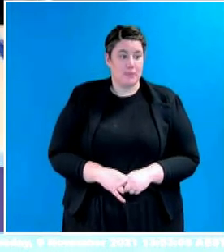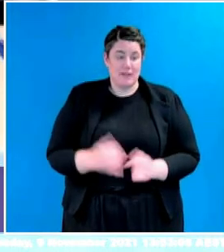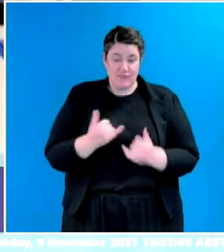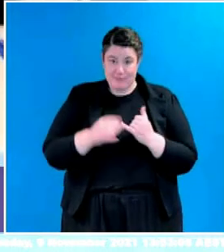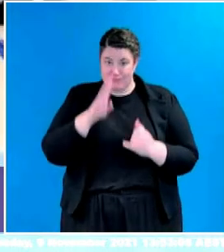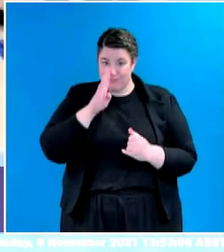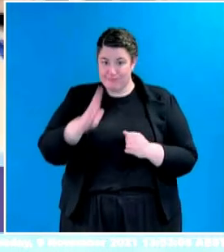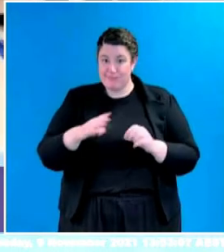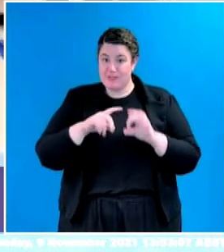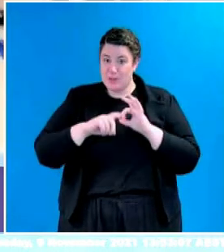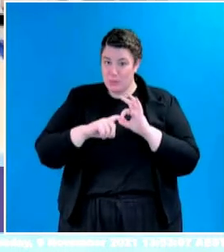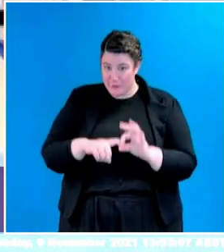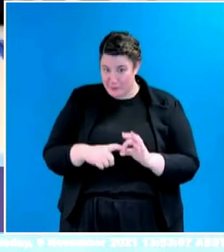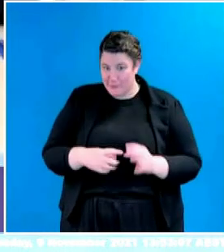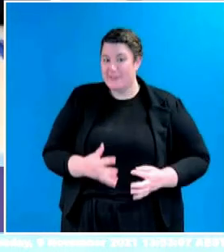Yes, you certainly can.